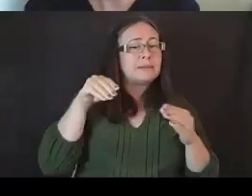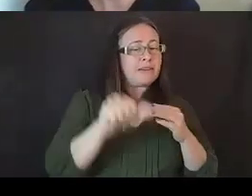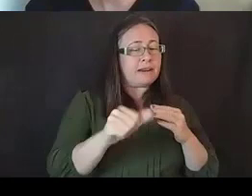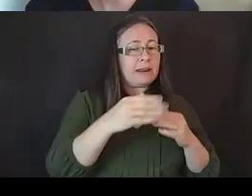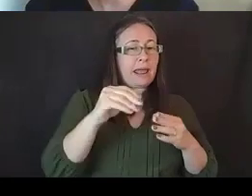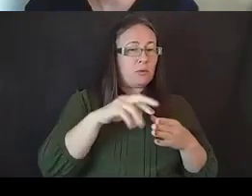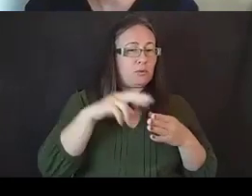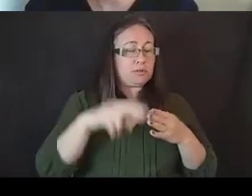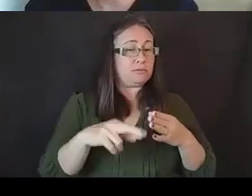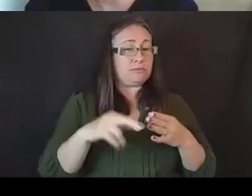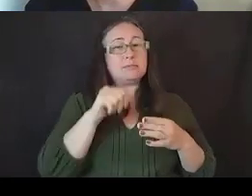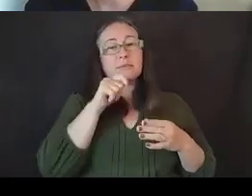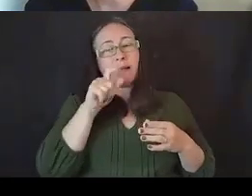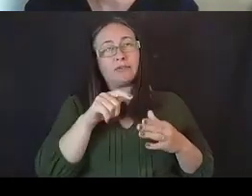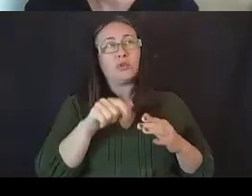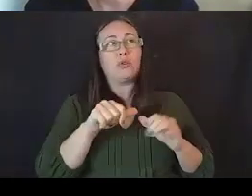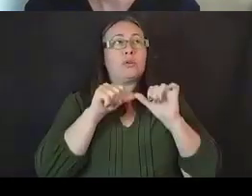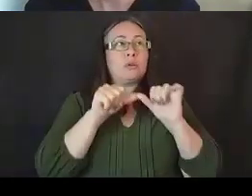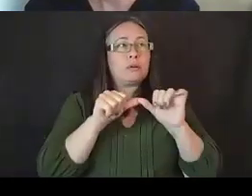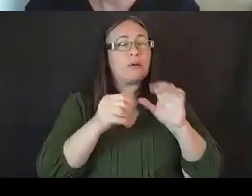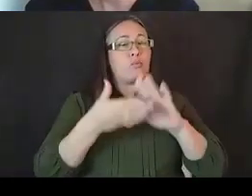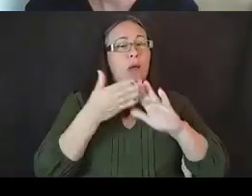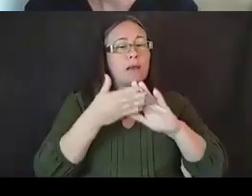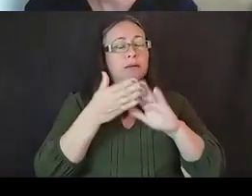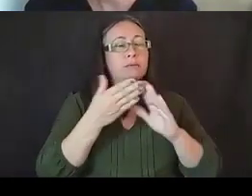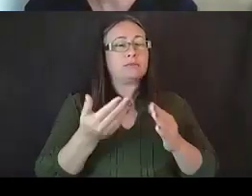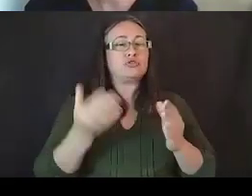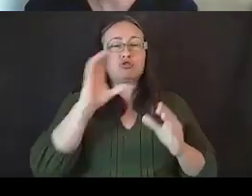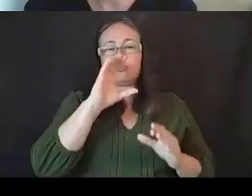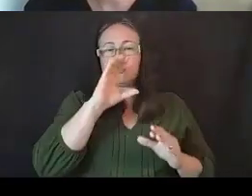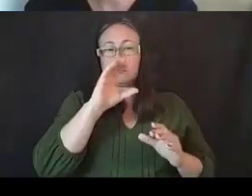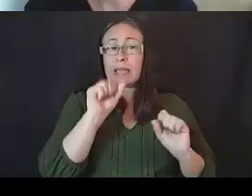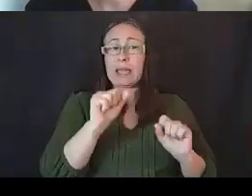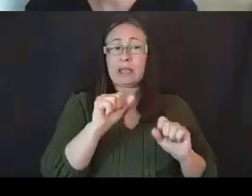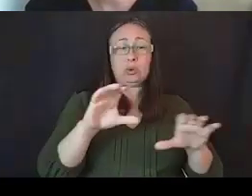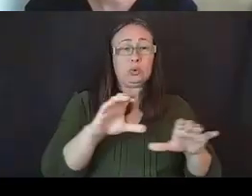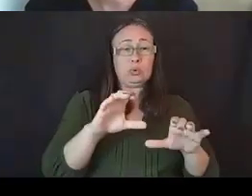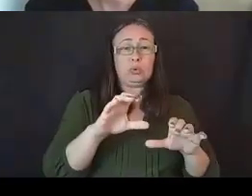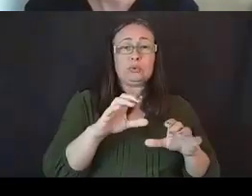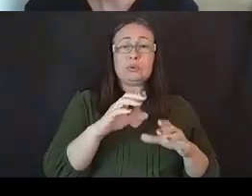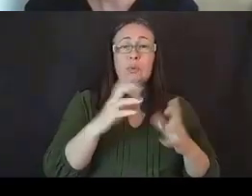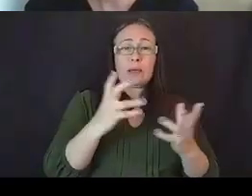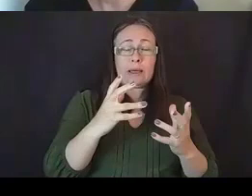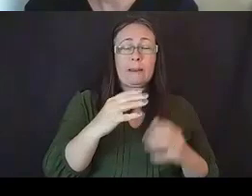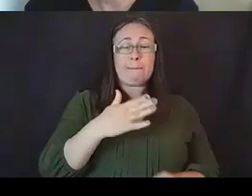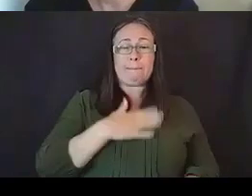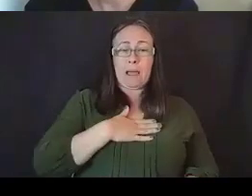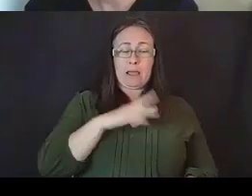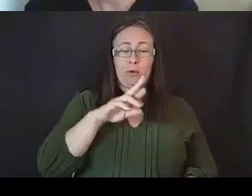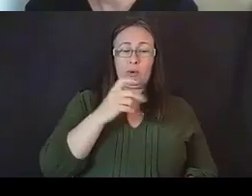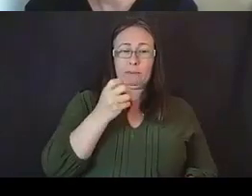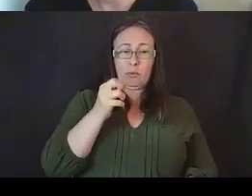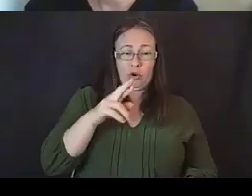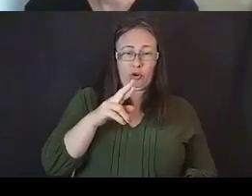without having to run repeated searches. You can do this with a feature called MyRePORTER, which is a logged-in version of RePORTER.